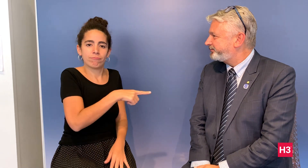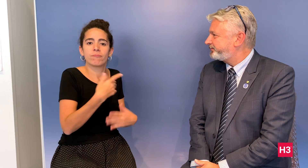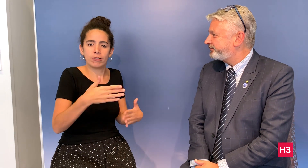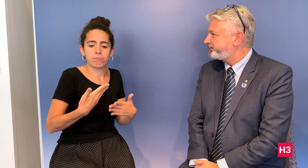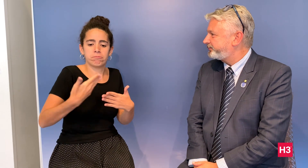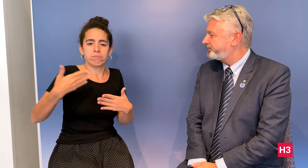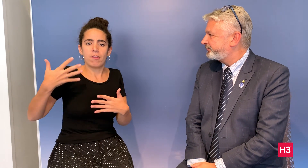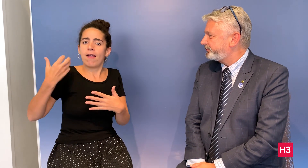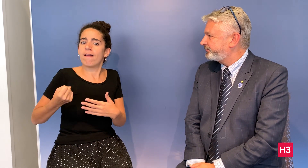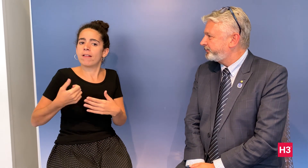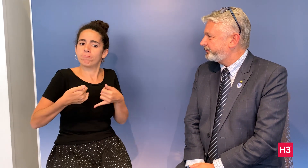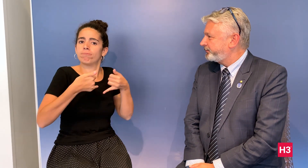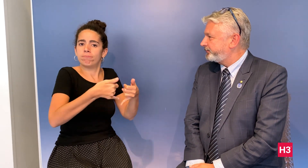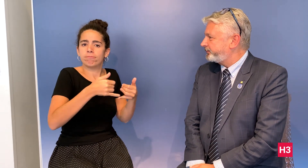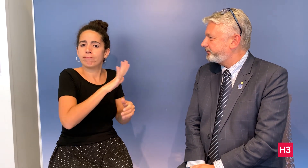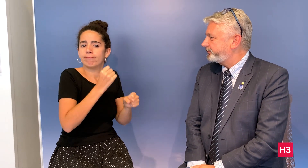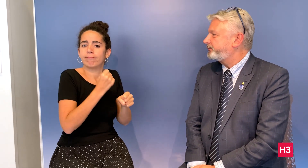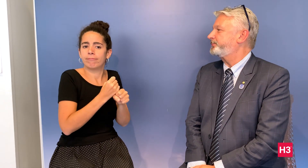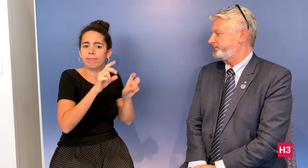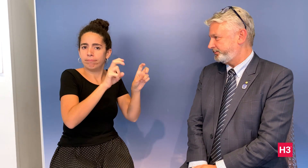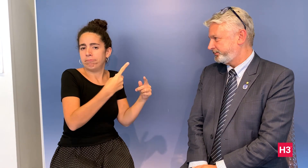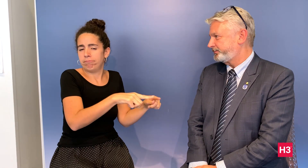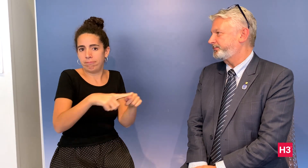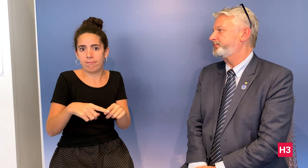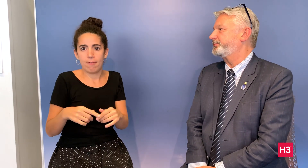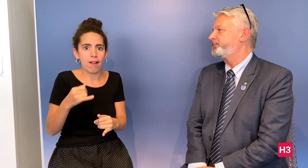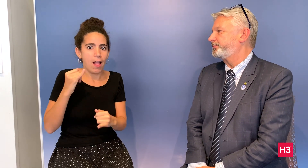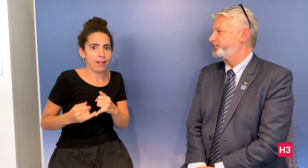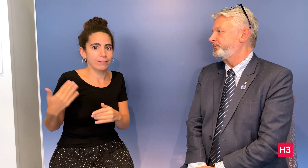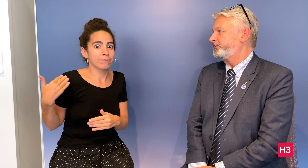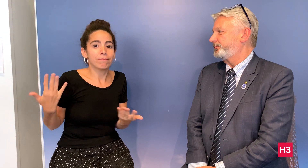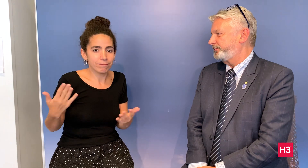You have received awards over the years for your work.